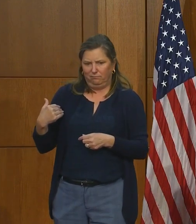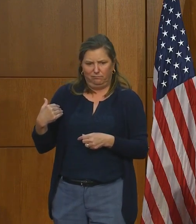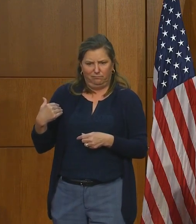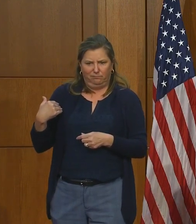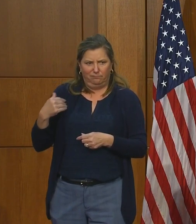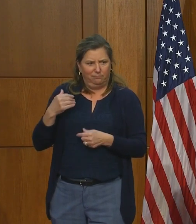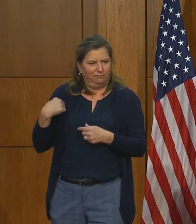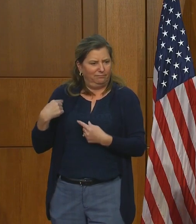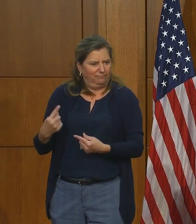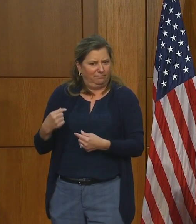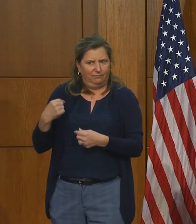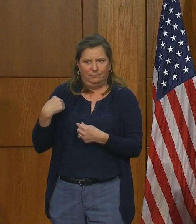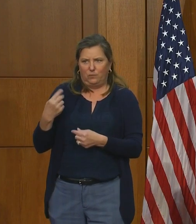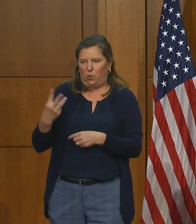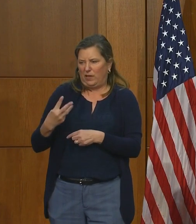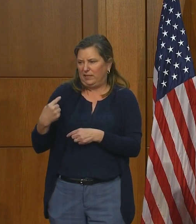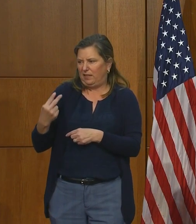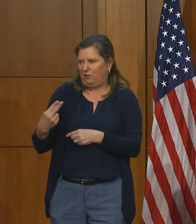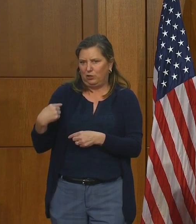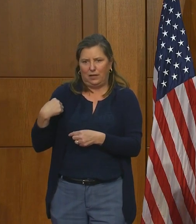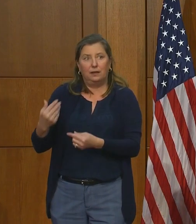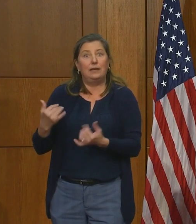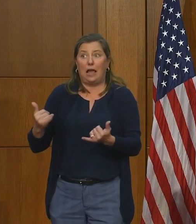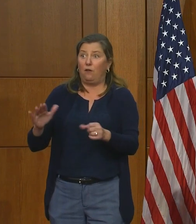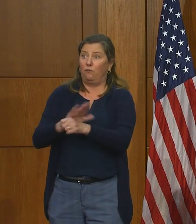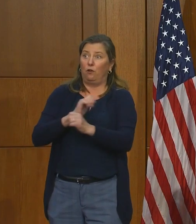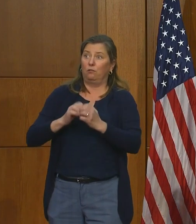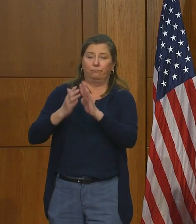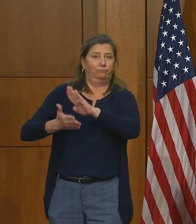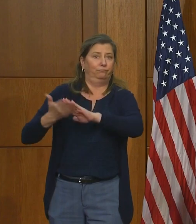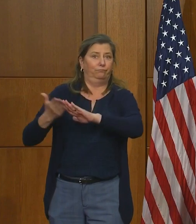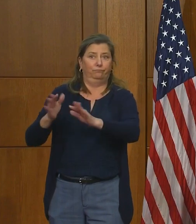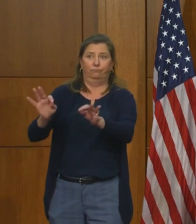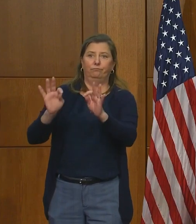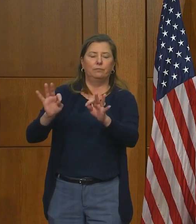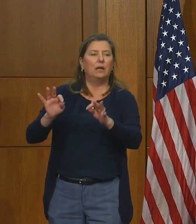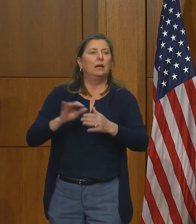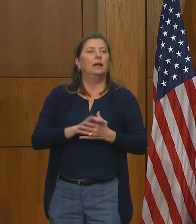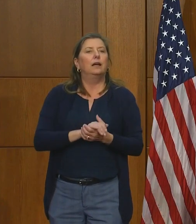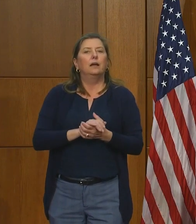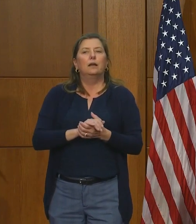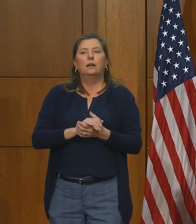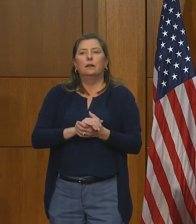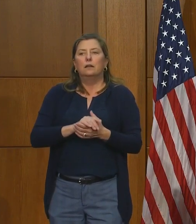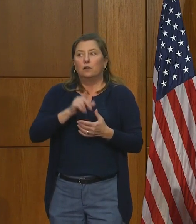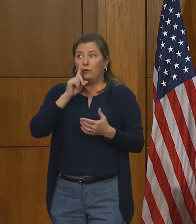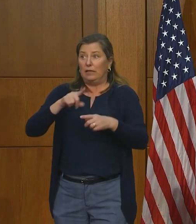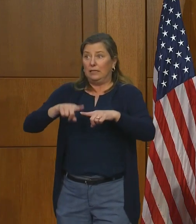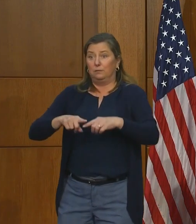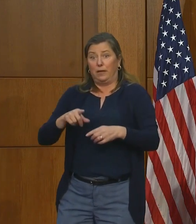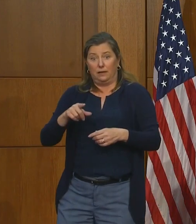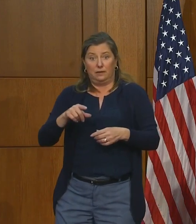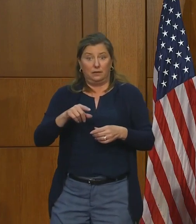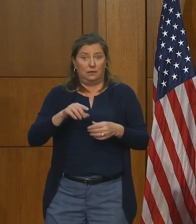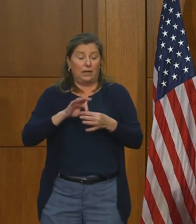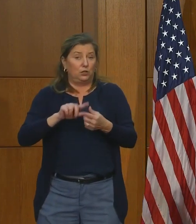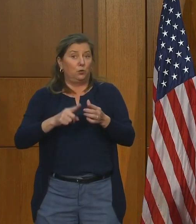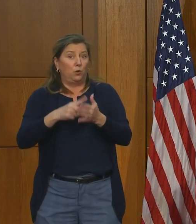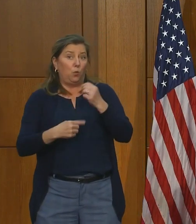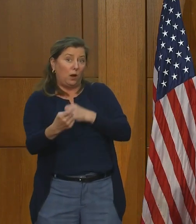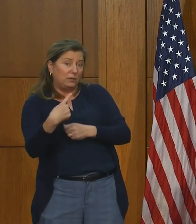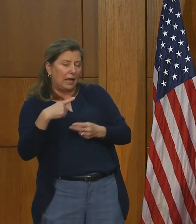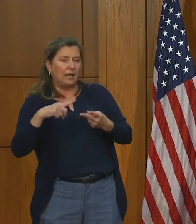WITH THE INDIVIDUAL DATASETS